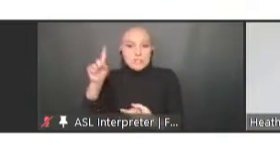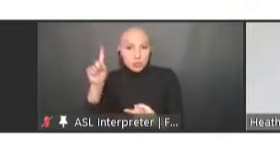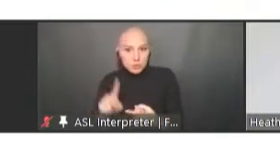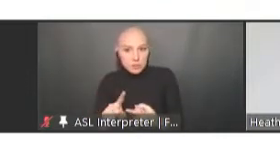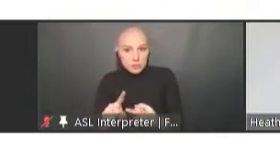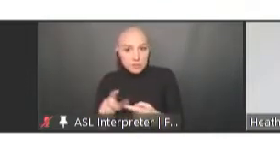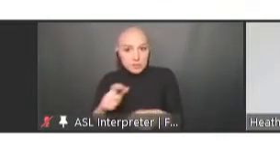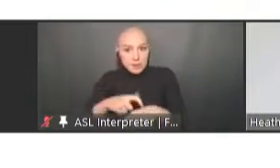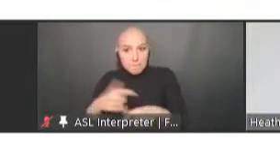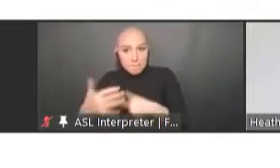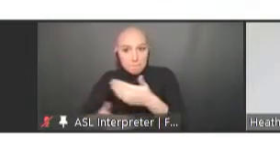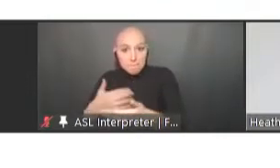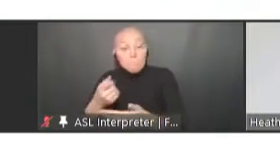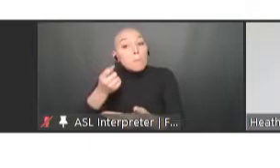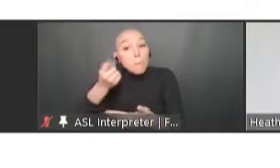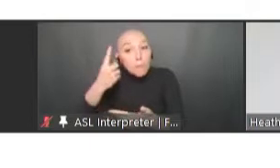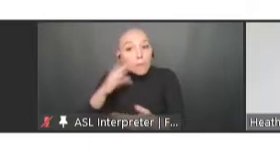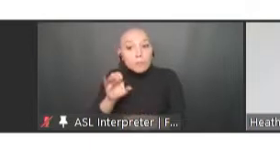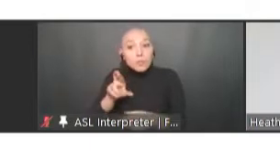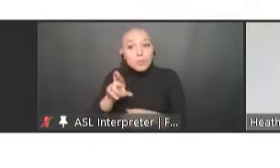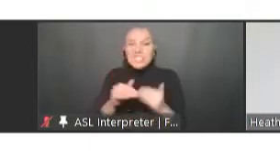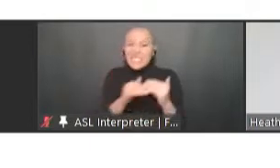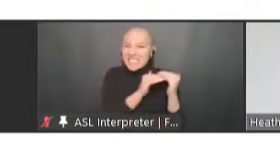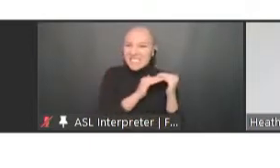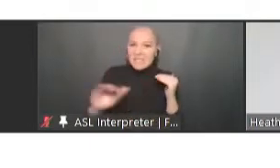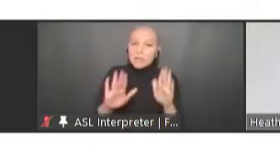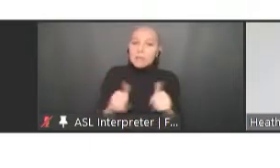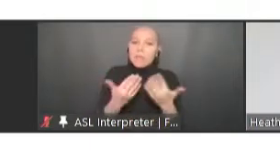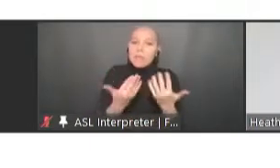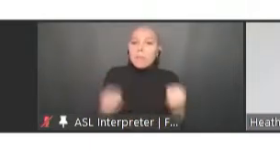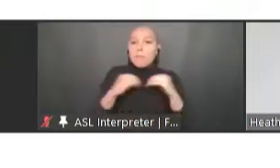more protection even during Omicron emergence. Next slide.